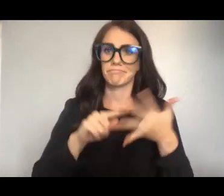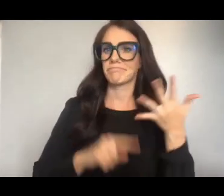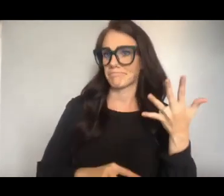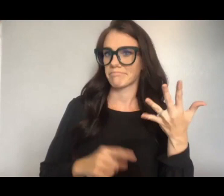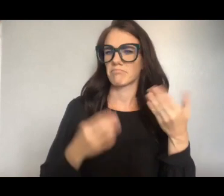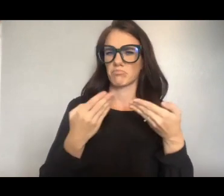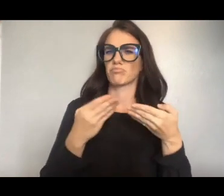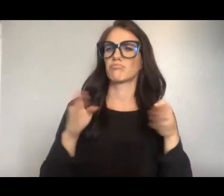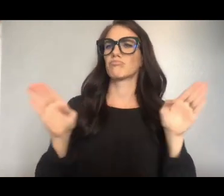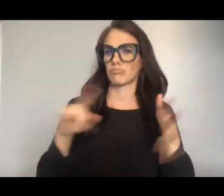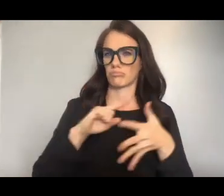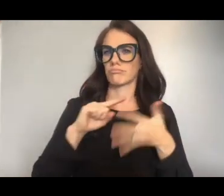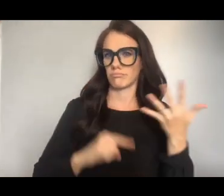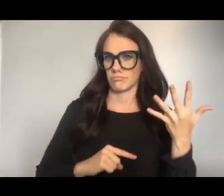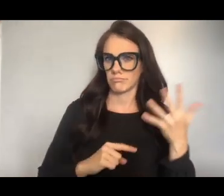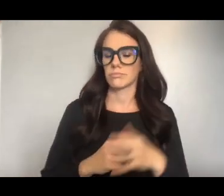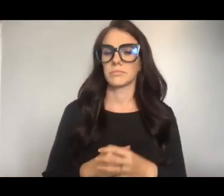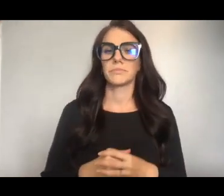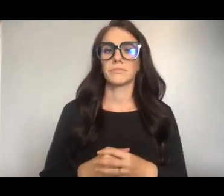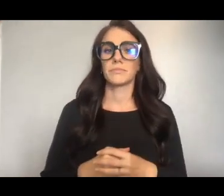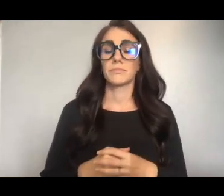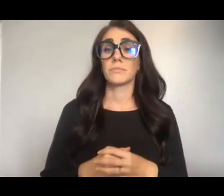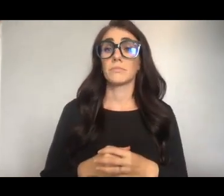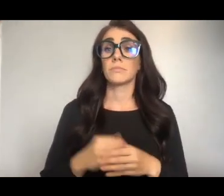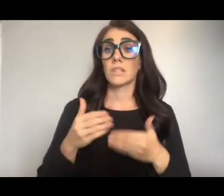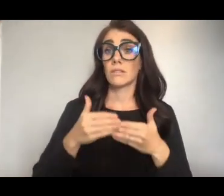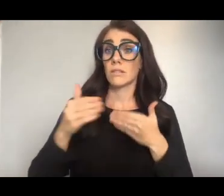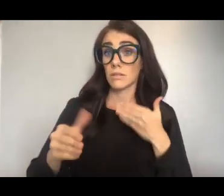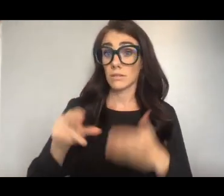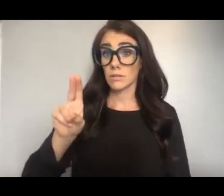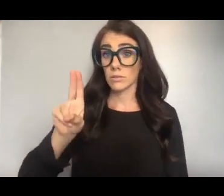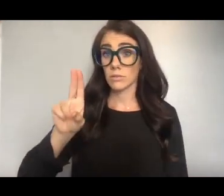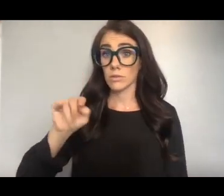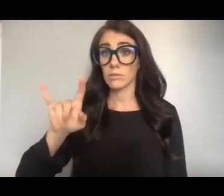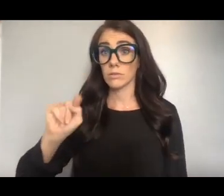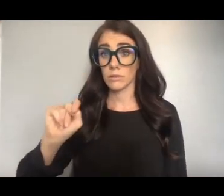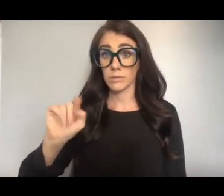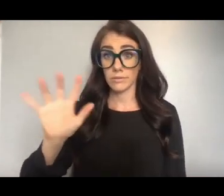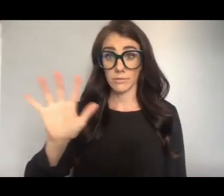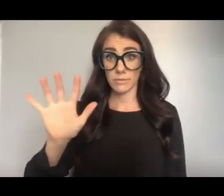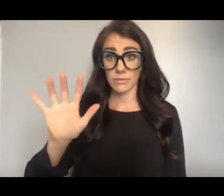and eggs. You can set up a list so you can use it for general listing.